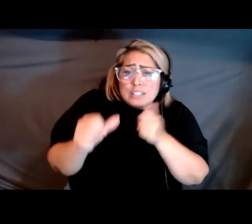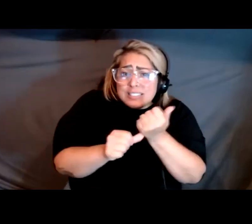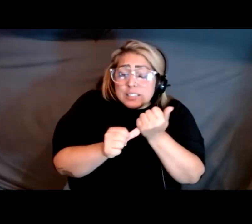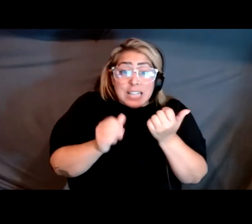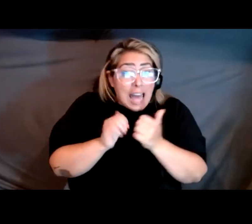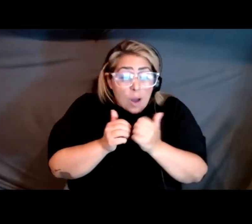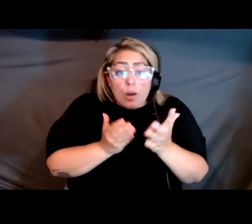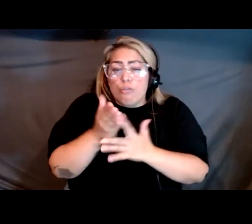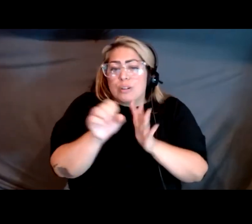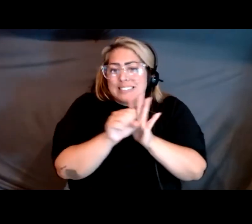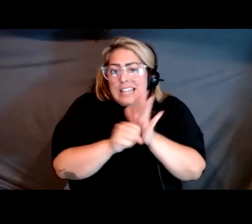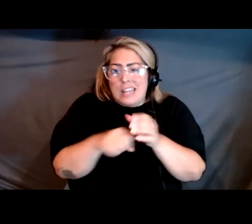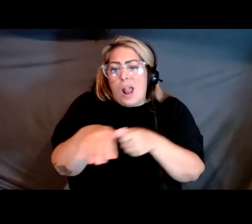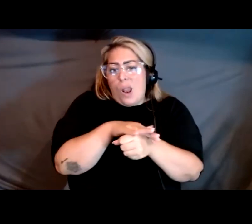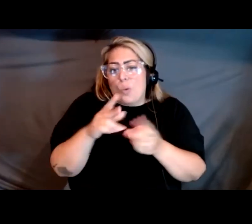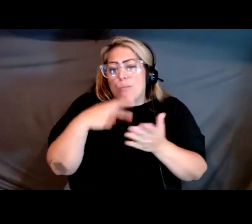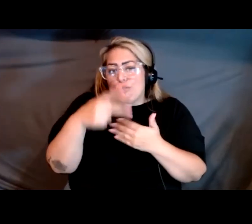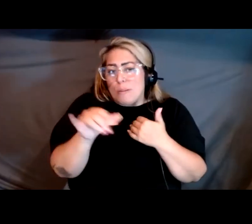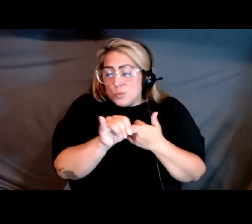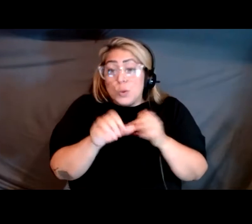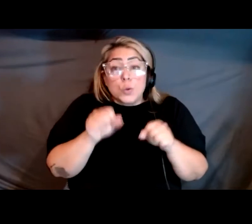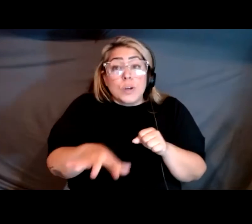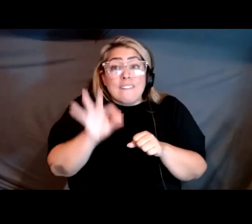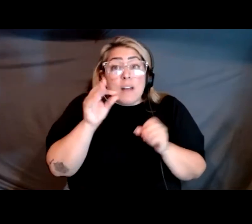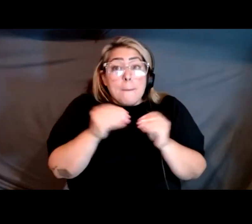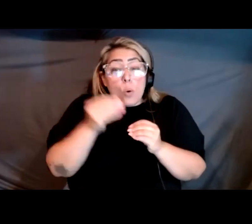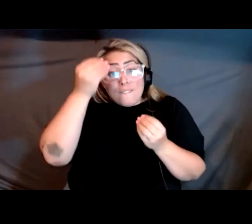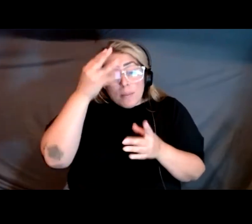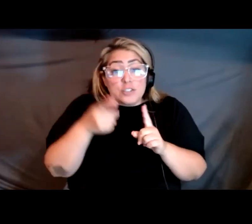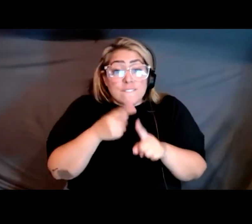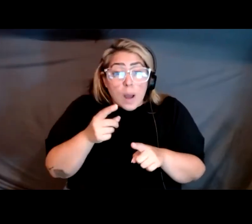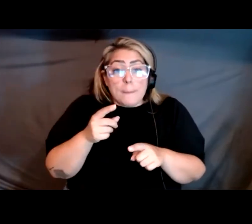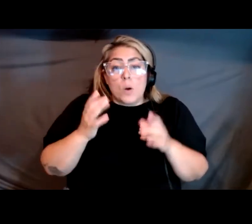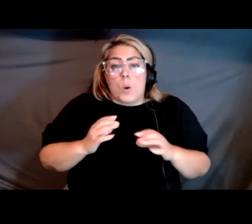And you can find more information from the Consumer Financial Protection Bureau